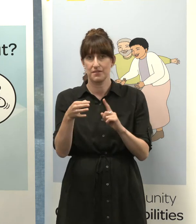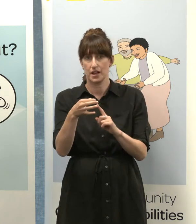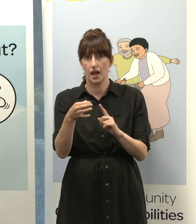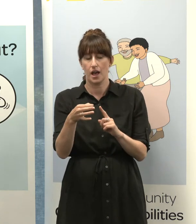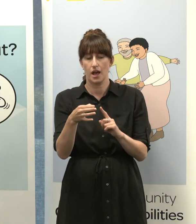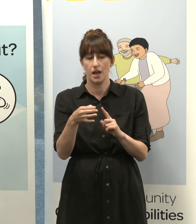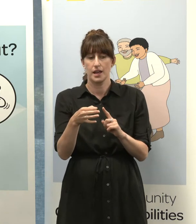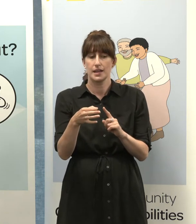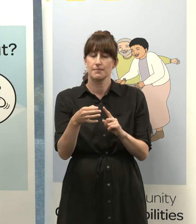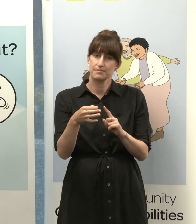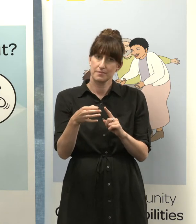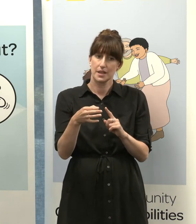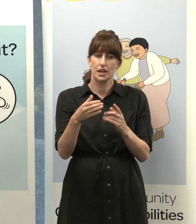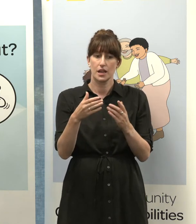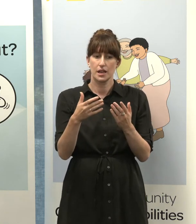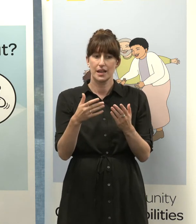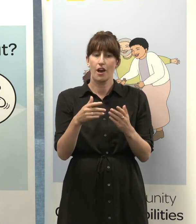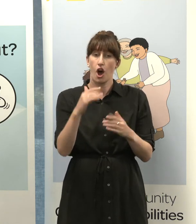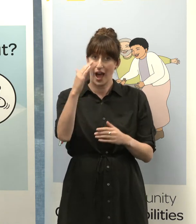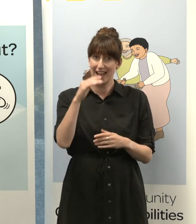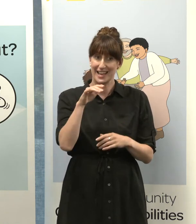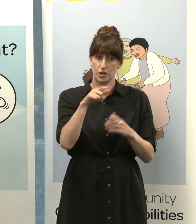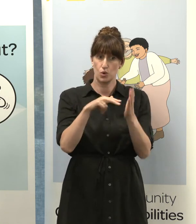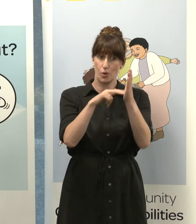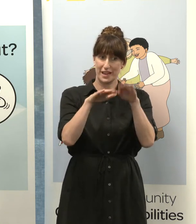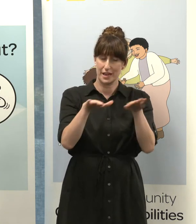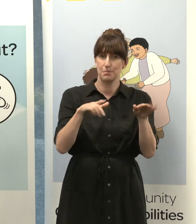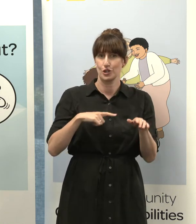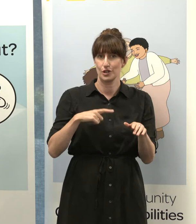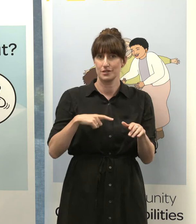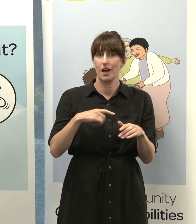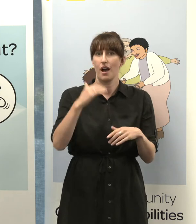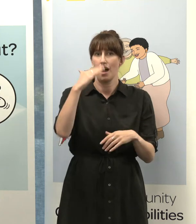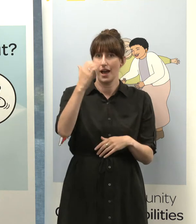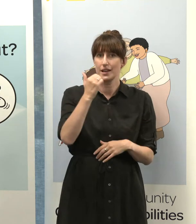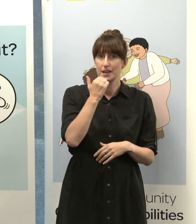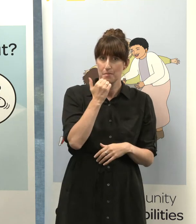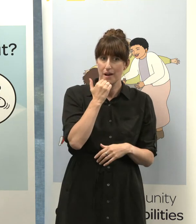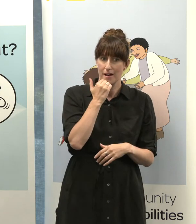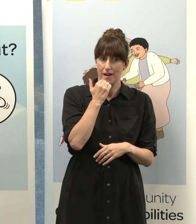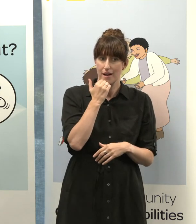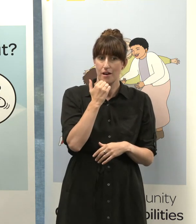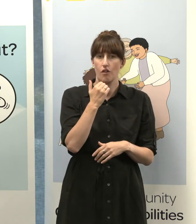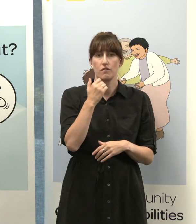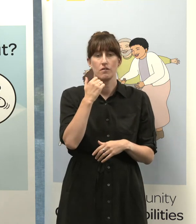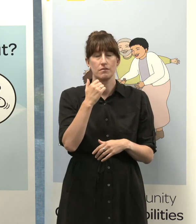Maori and Pacific being hospitalised with COVID-19 reflects the high case numbers